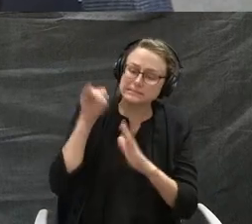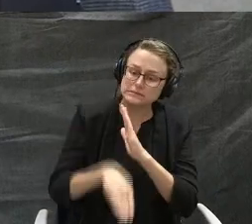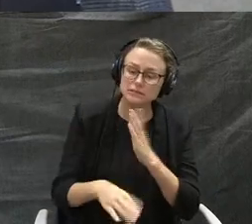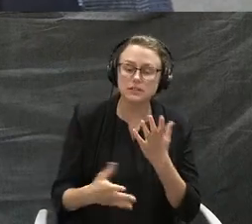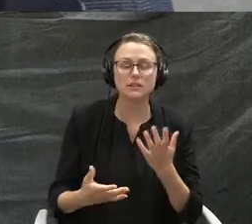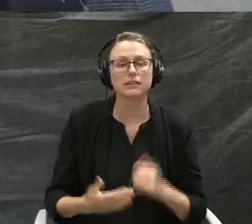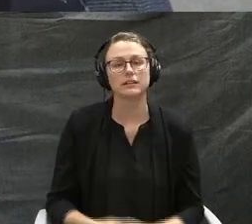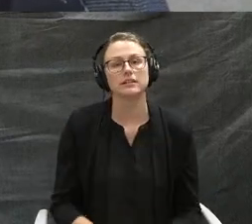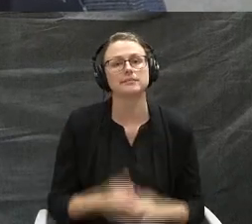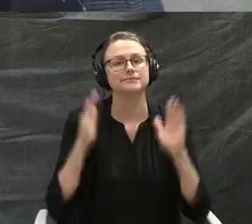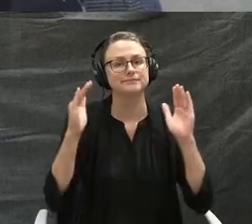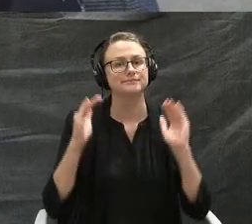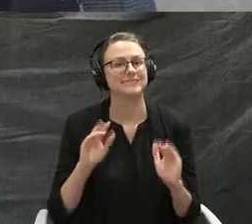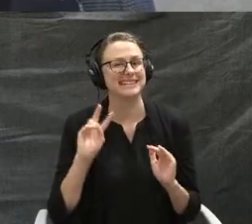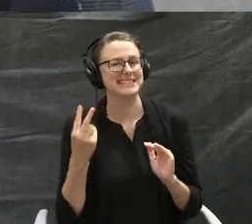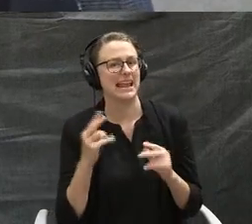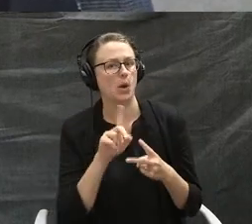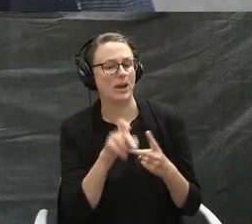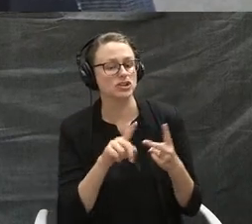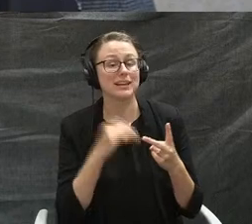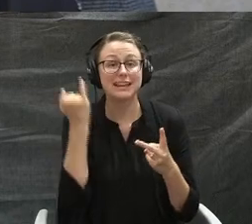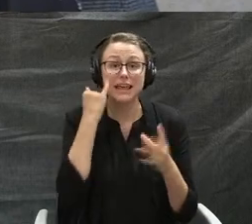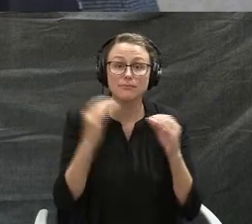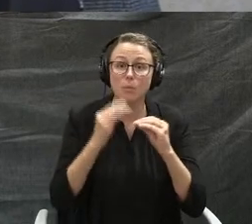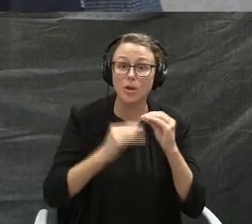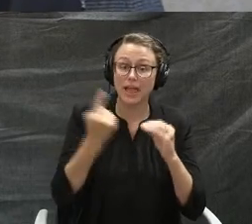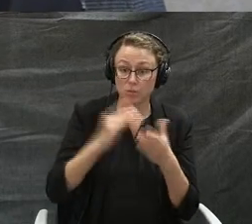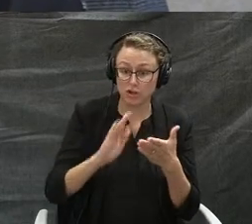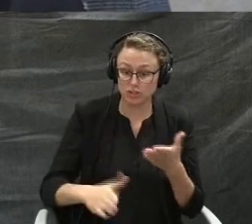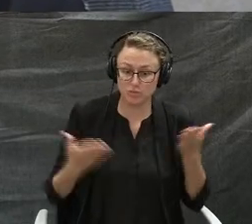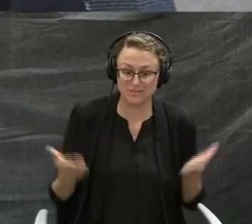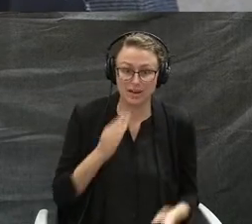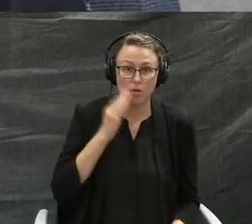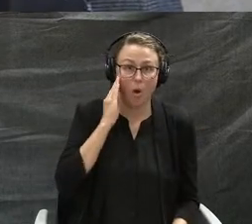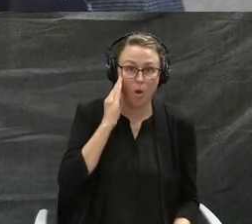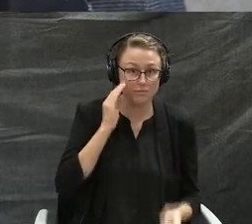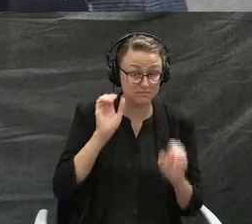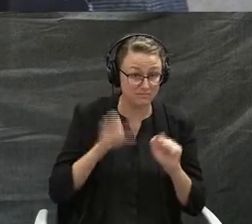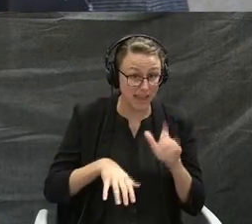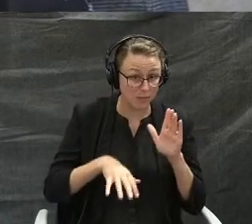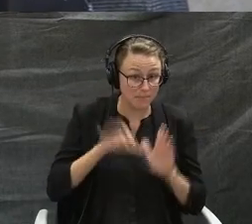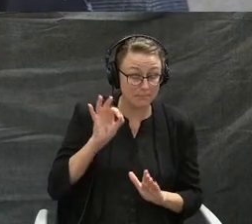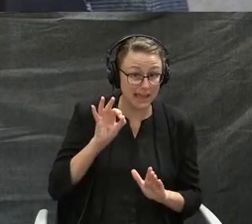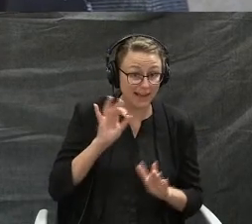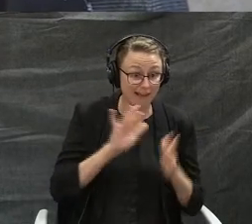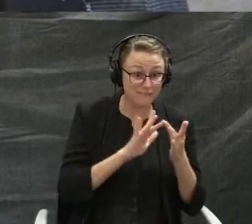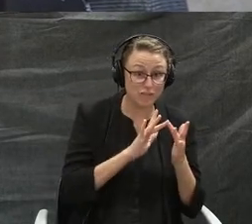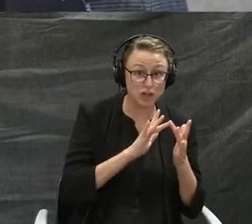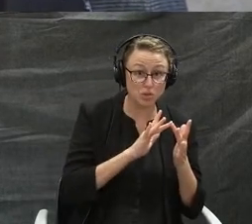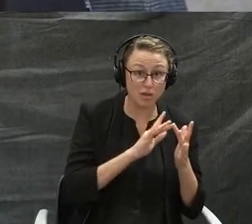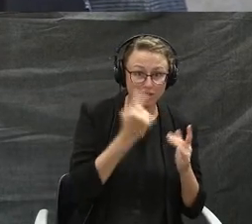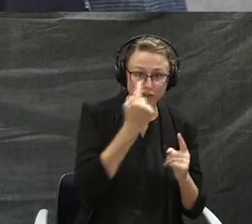Question two, if we have more than one student at home, can we pick virtual for one student? Are middle schooler an whatever